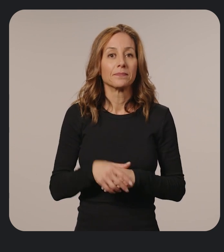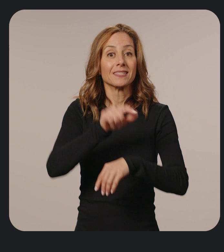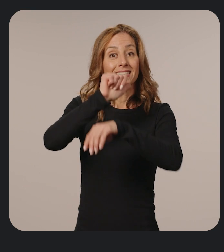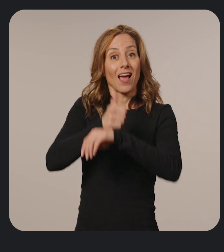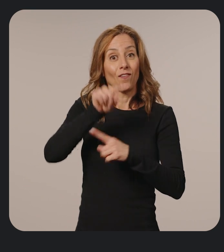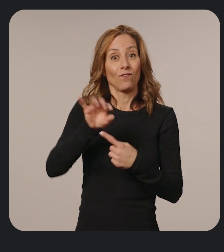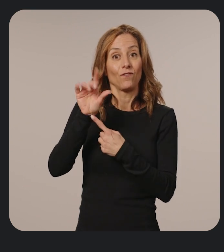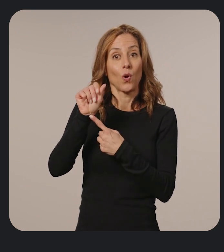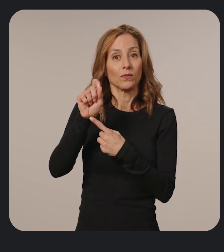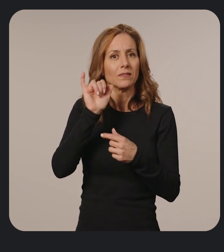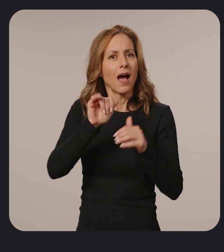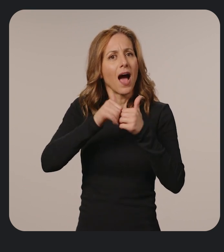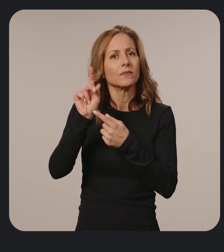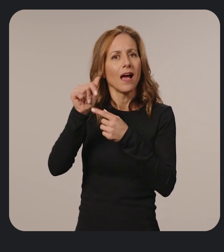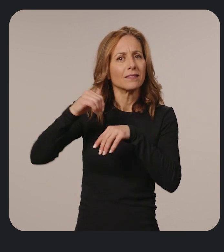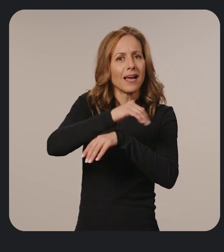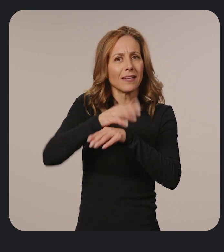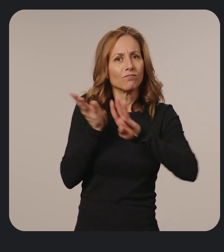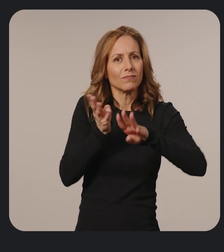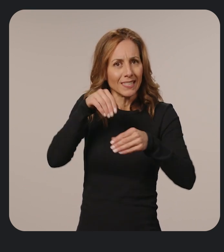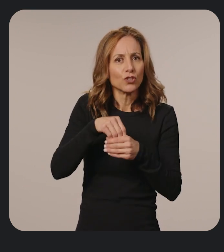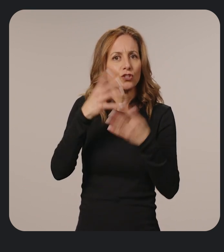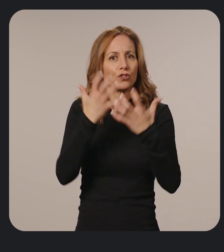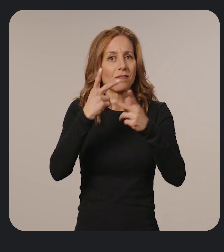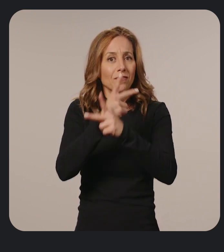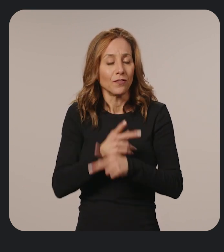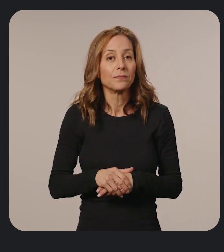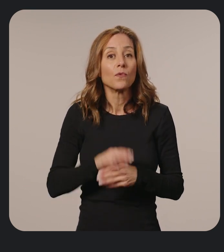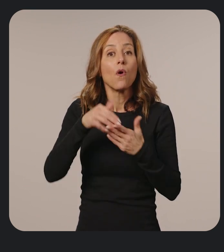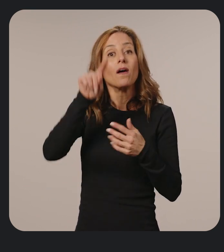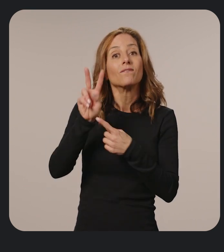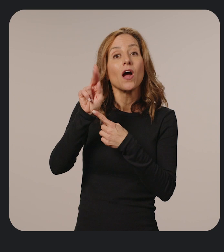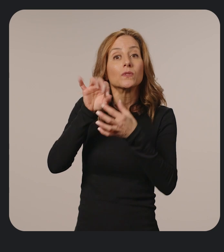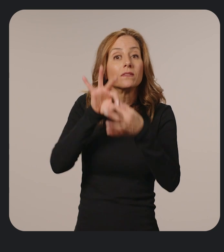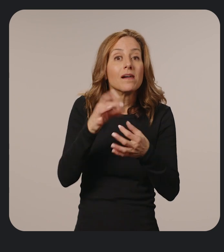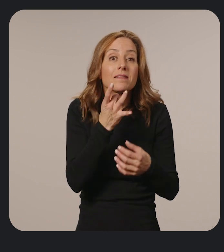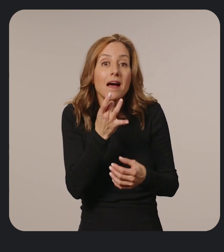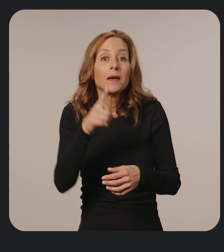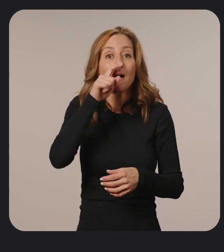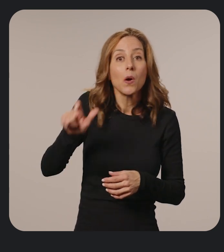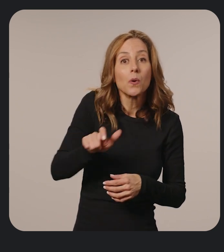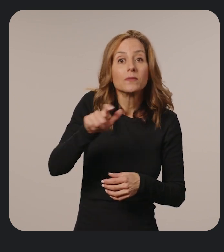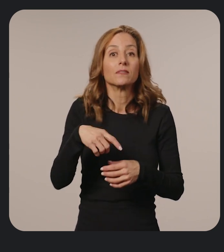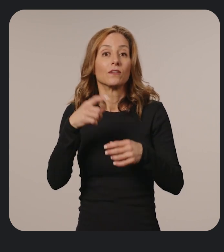These setFloats are the way that data gets sent into the shader, so all those values about lighting and mouse position